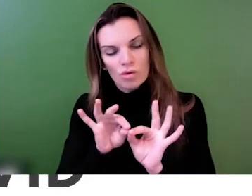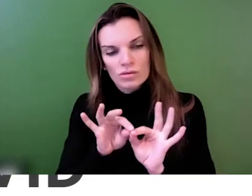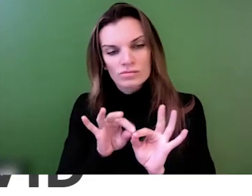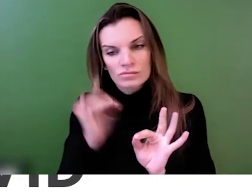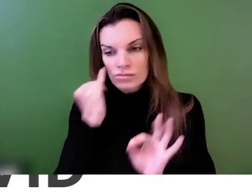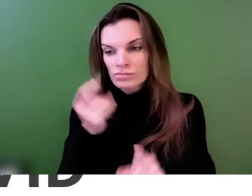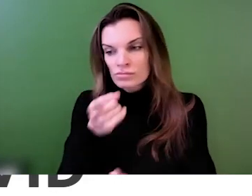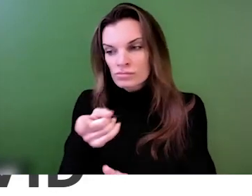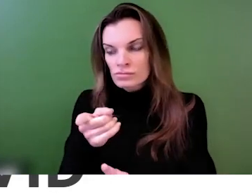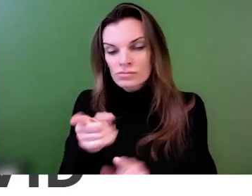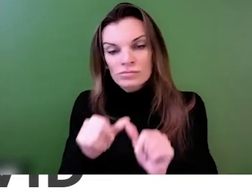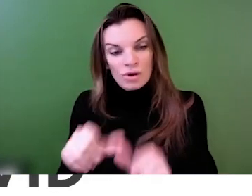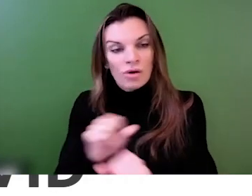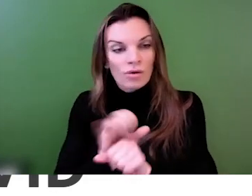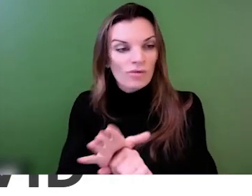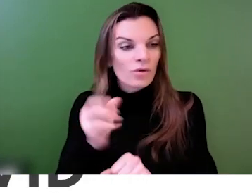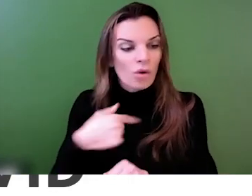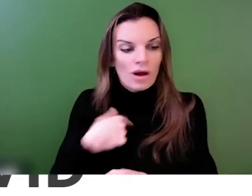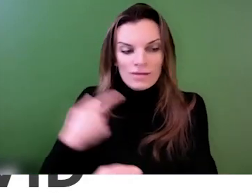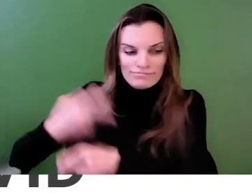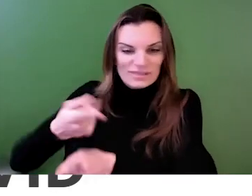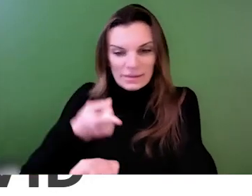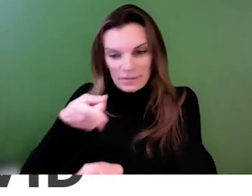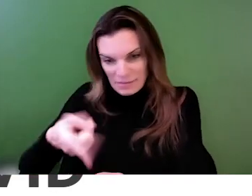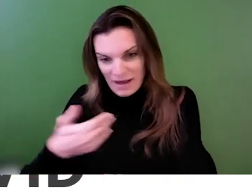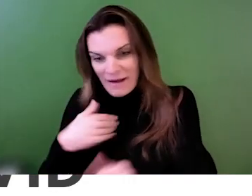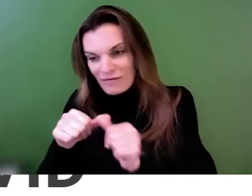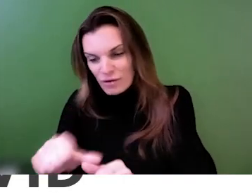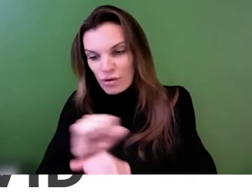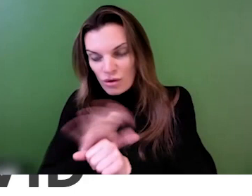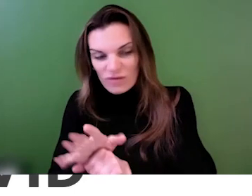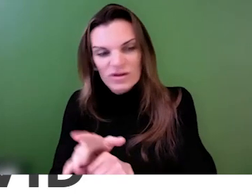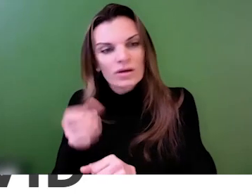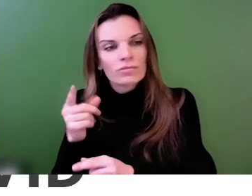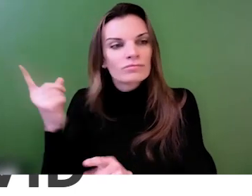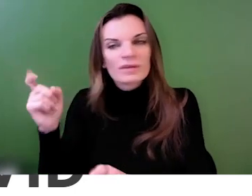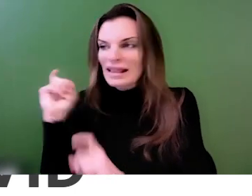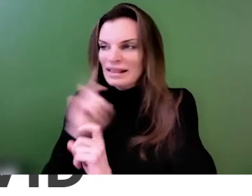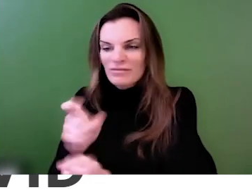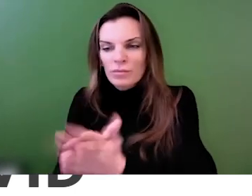long COVID or if you are a caregiver or if you know someone with long COVID.